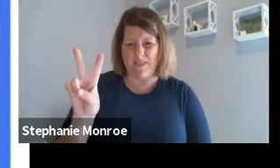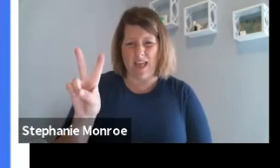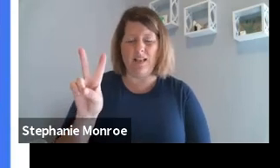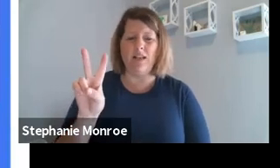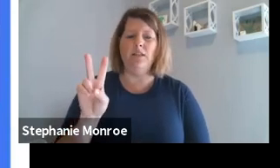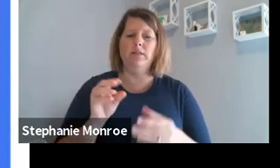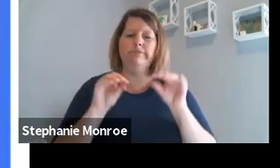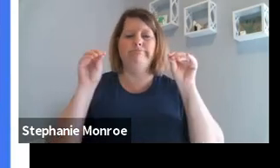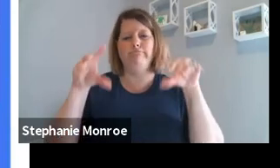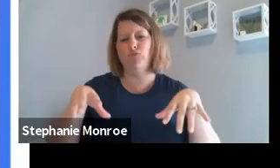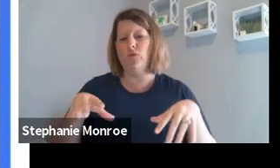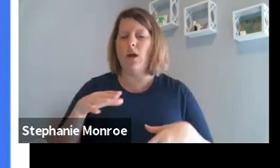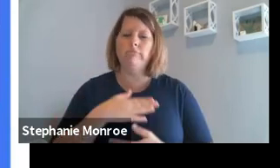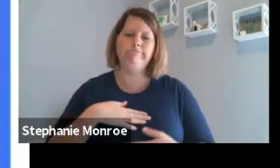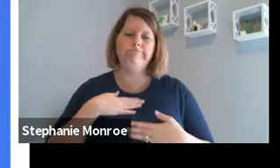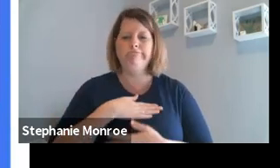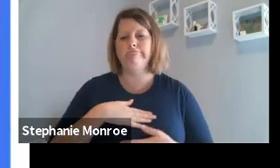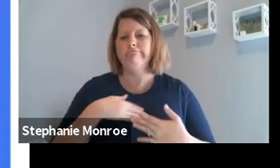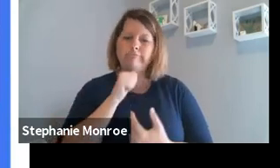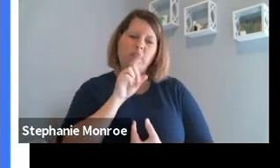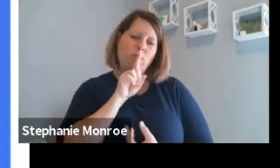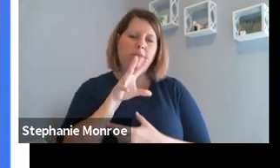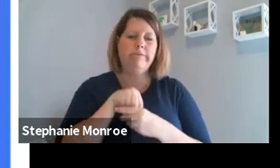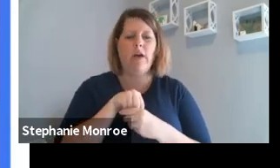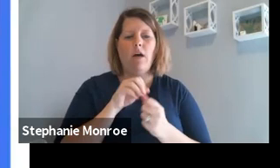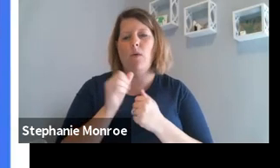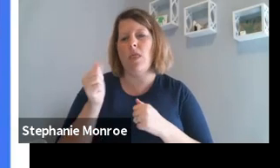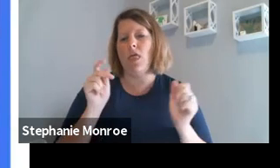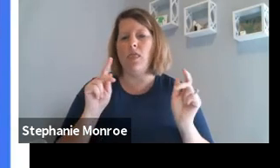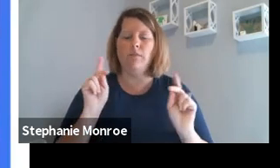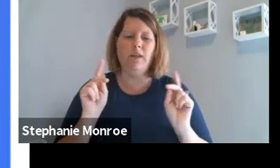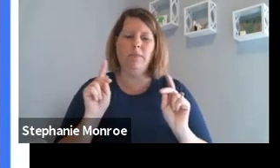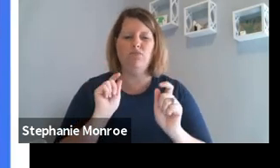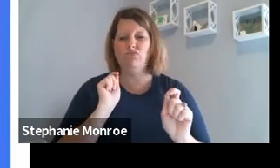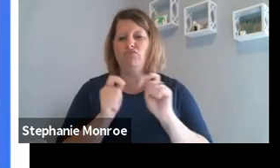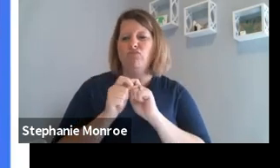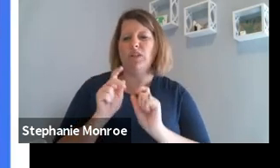their hobbies are not involving with individuals, changing their personalities, for example,